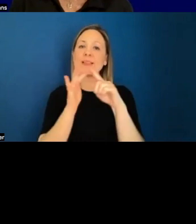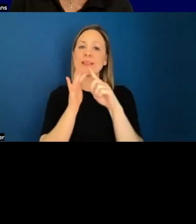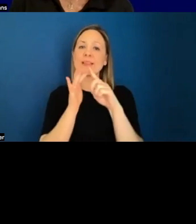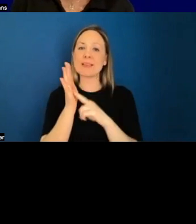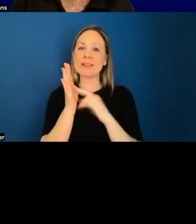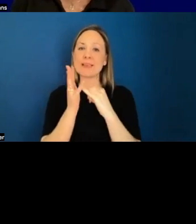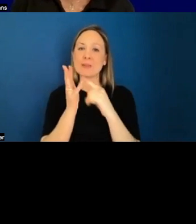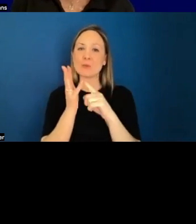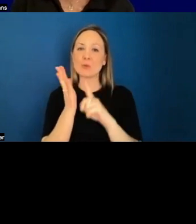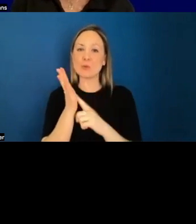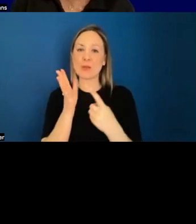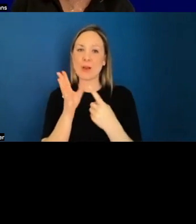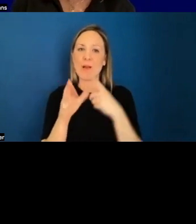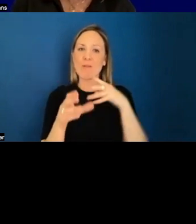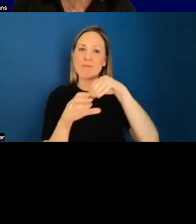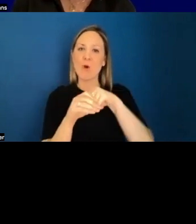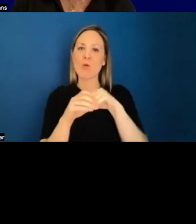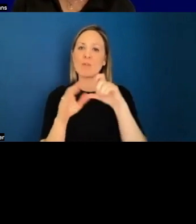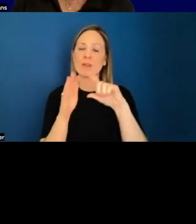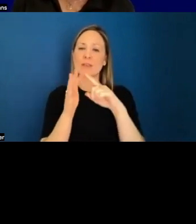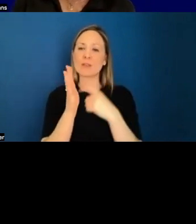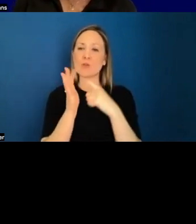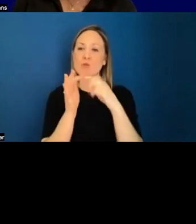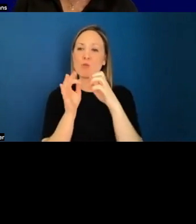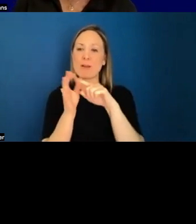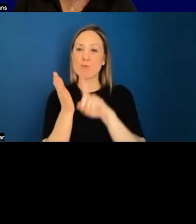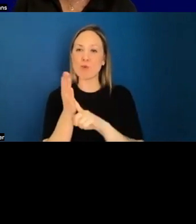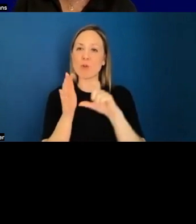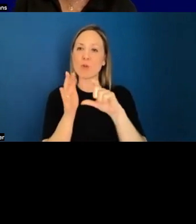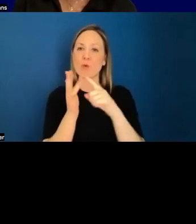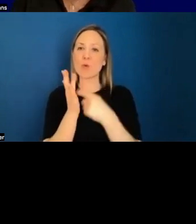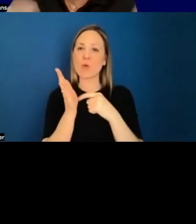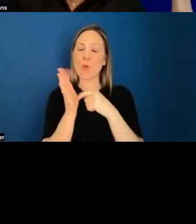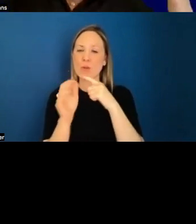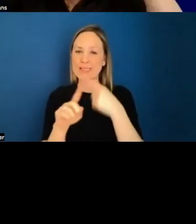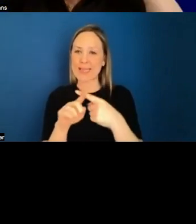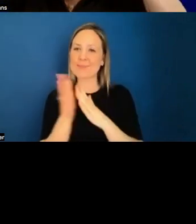cerebral cortex, and the cerebral cortex is also called our grey matter. It is the